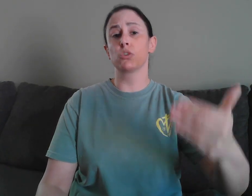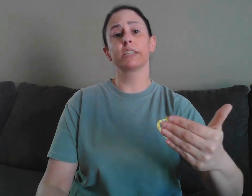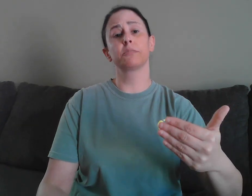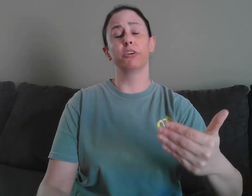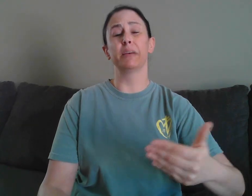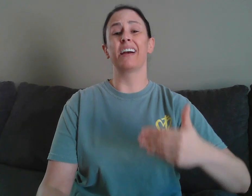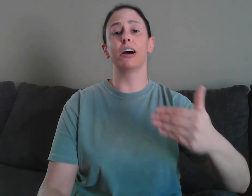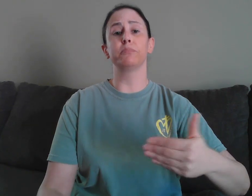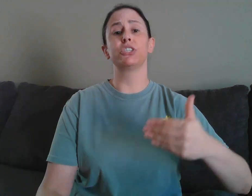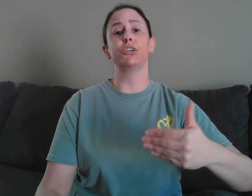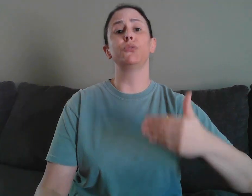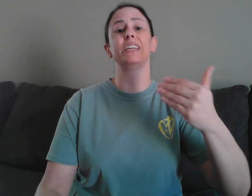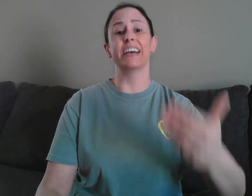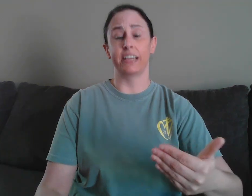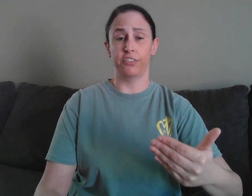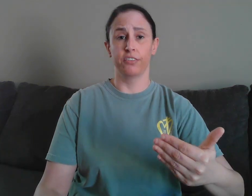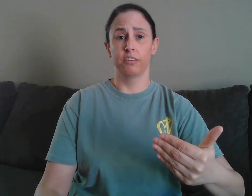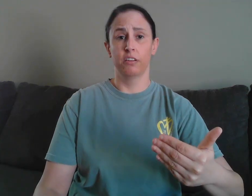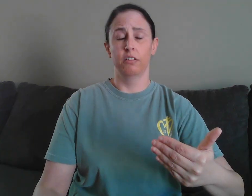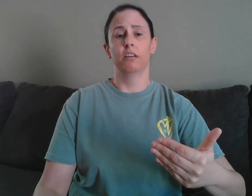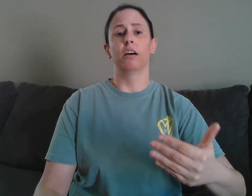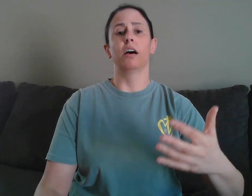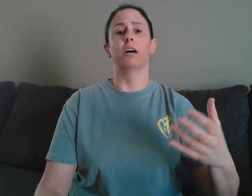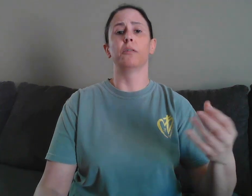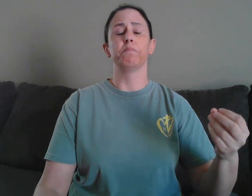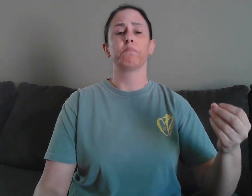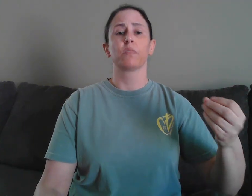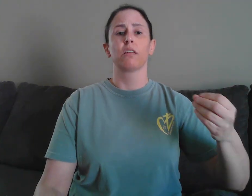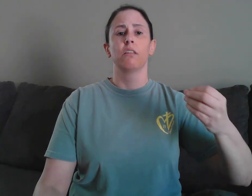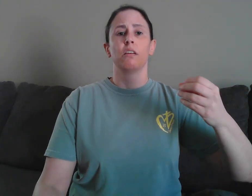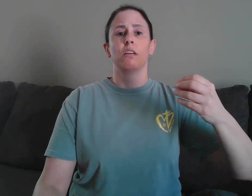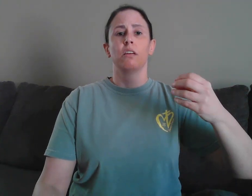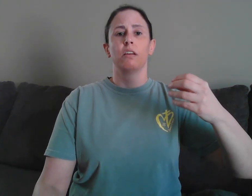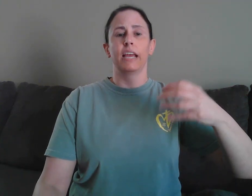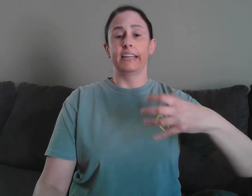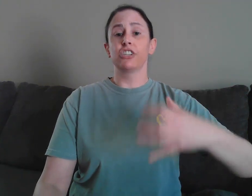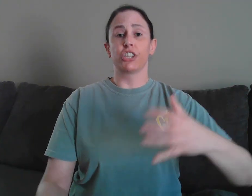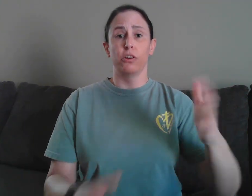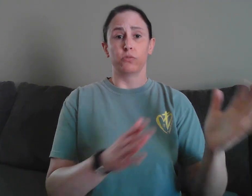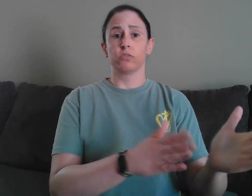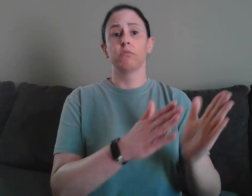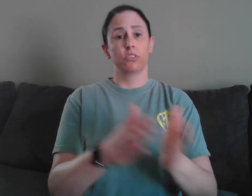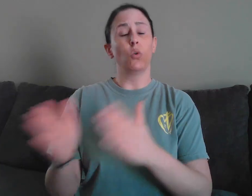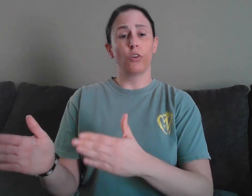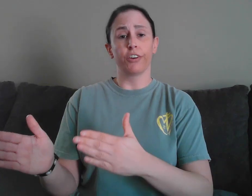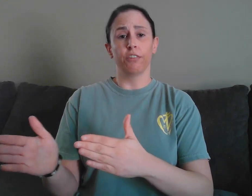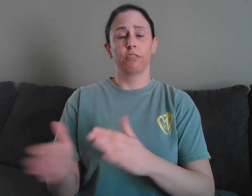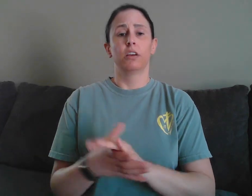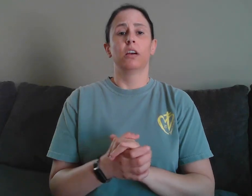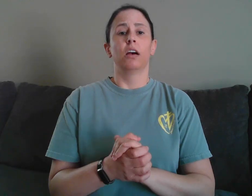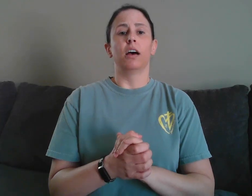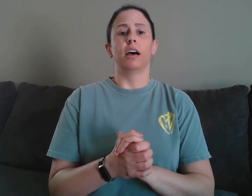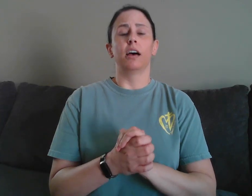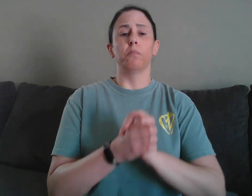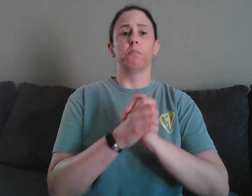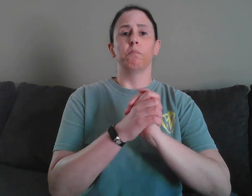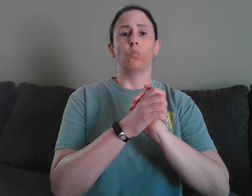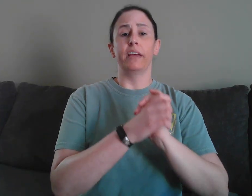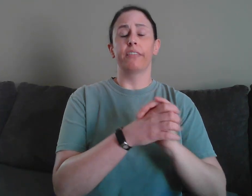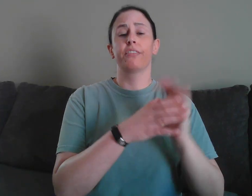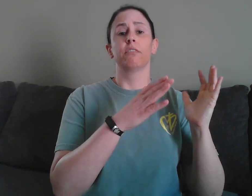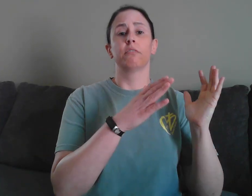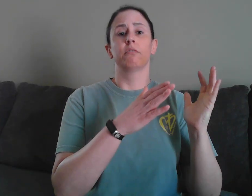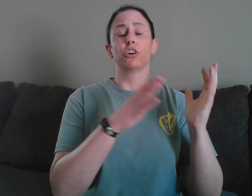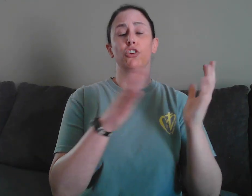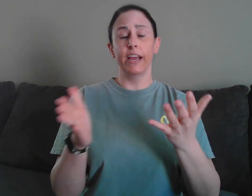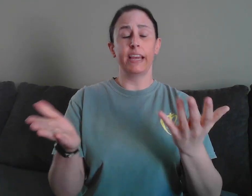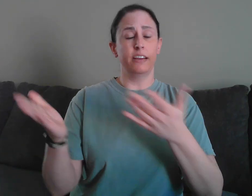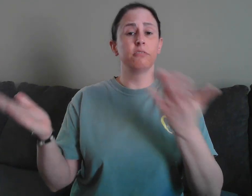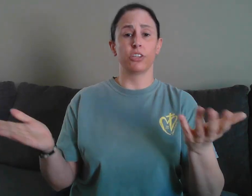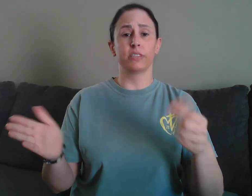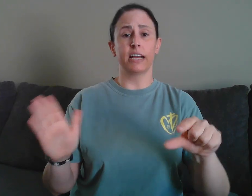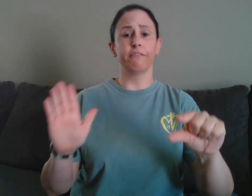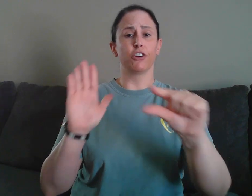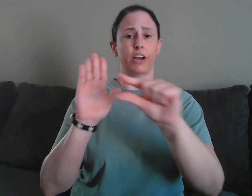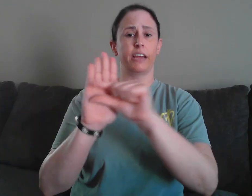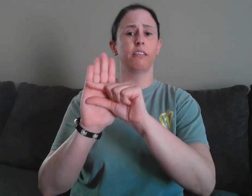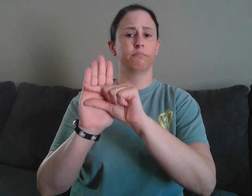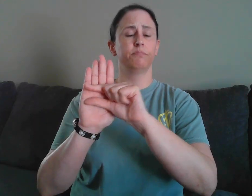this twist movement up to 9th. Um, and it shows the order. Um, with grade, so the sign for grade,